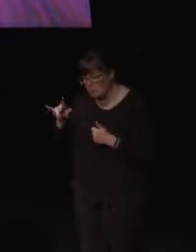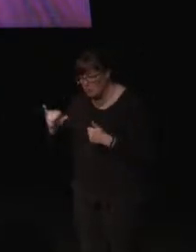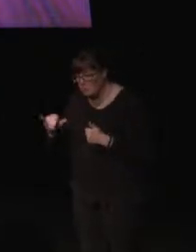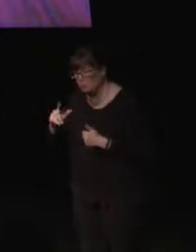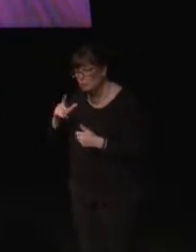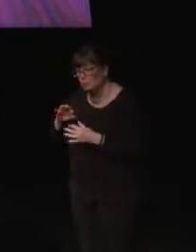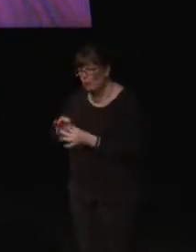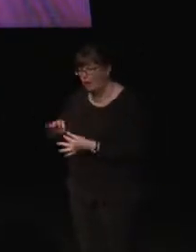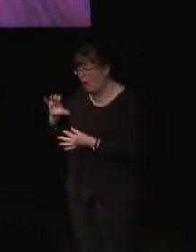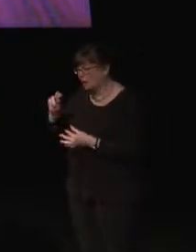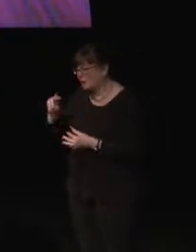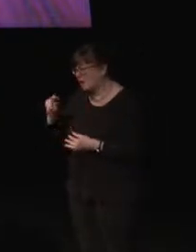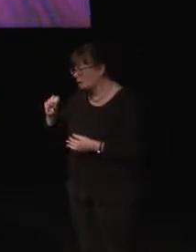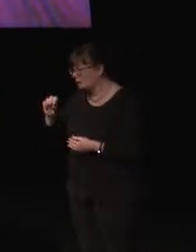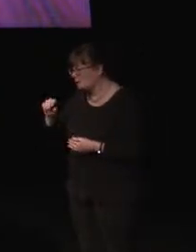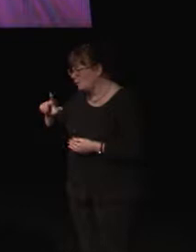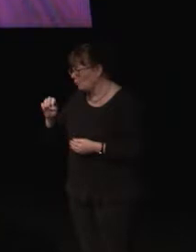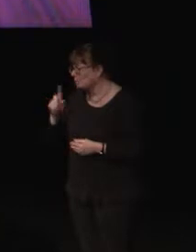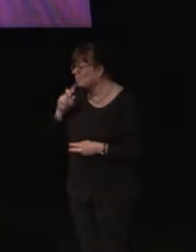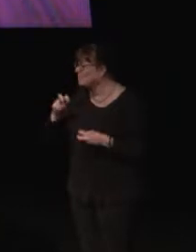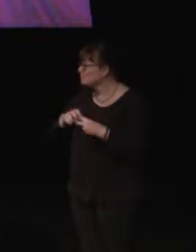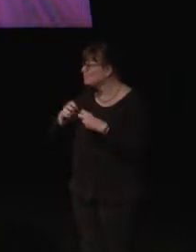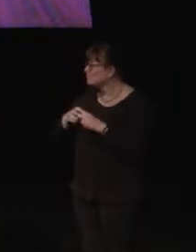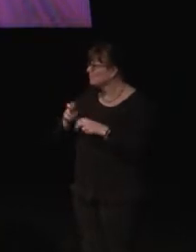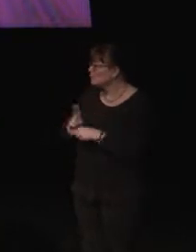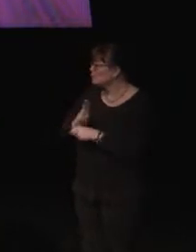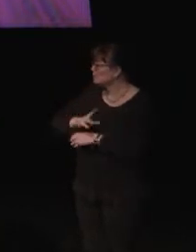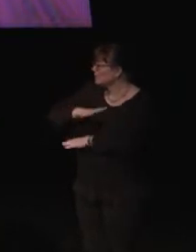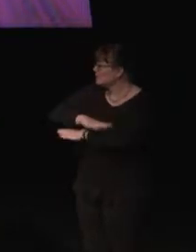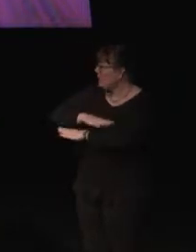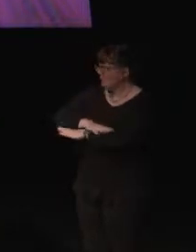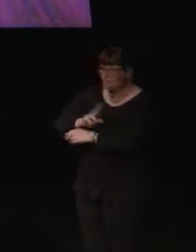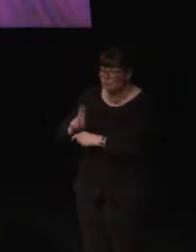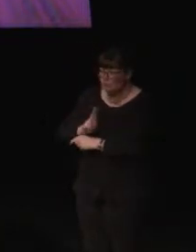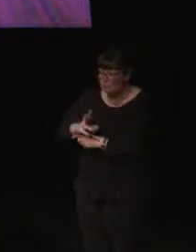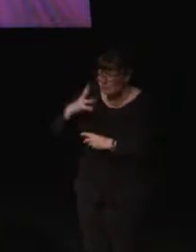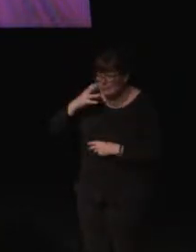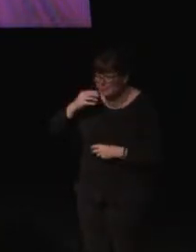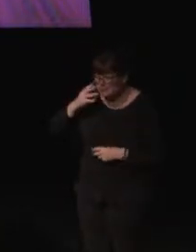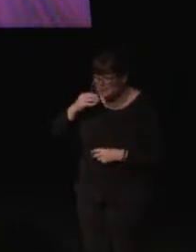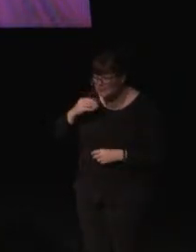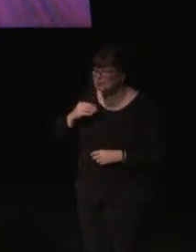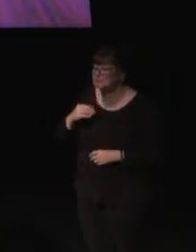The trouble with using the platform user experience, makes things a lot easier